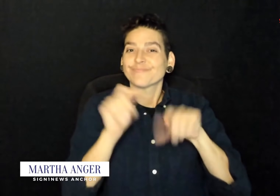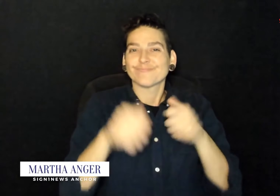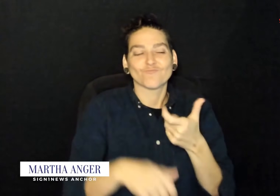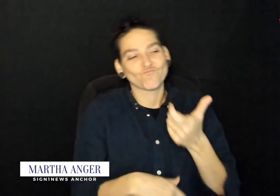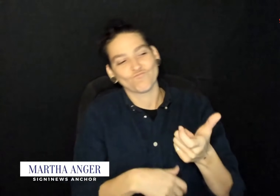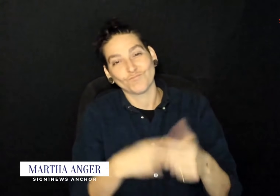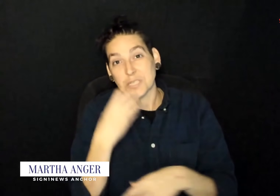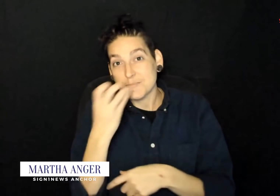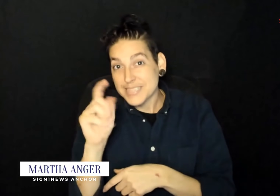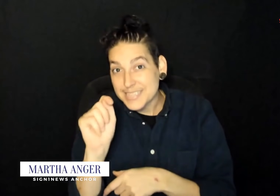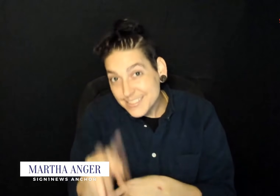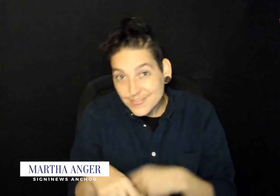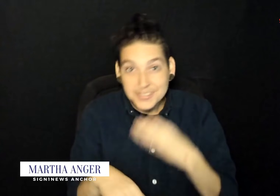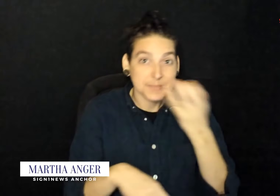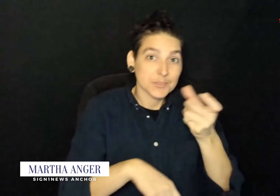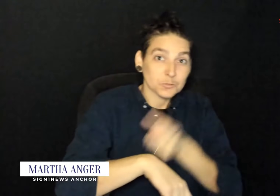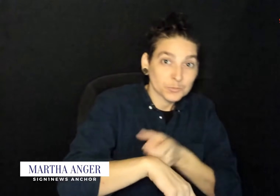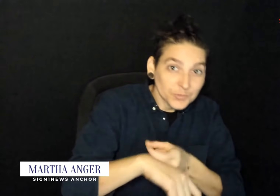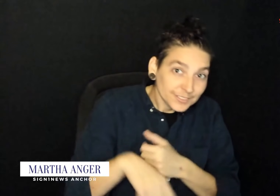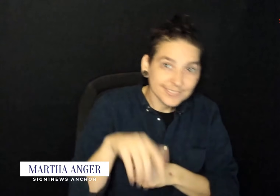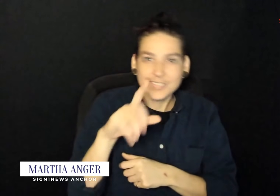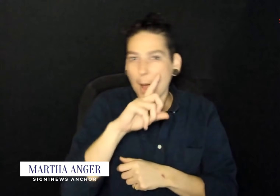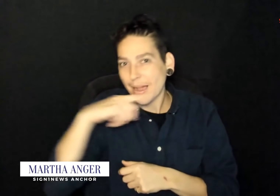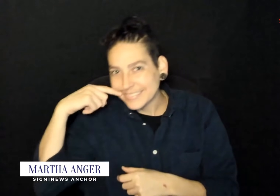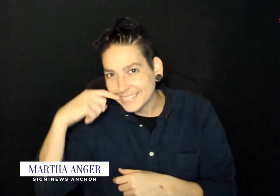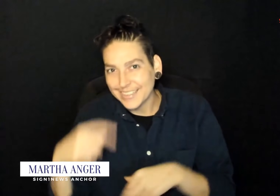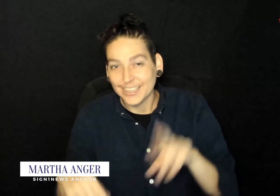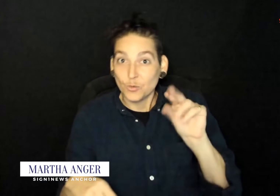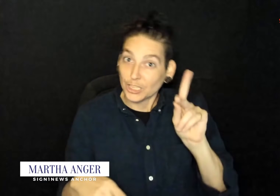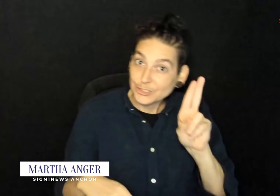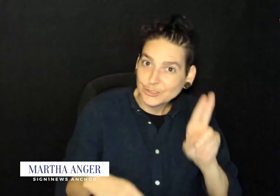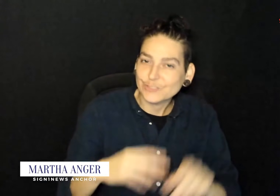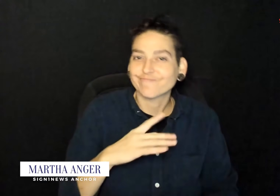you can also watch on Apple TV Apple watch Amazon and Roku